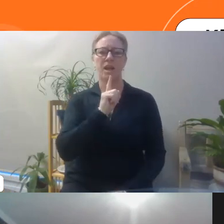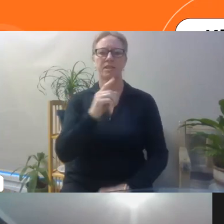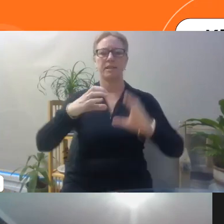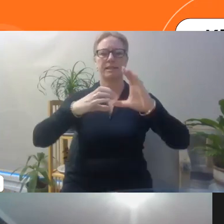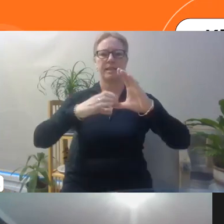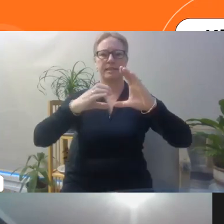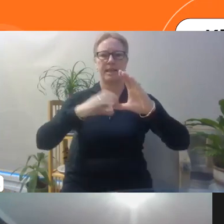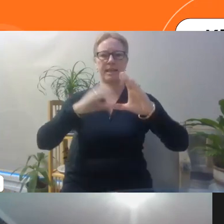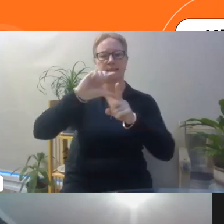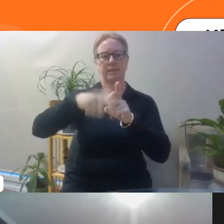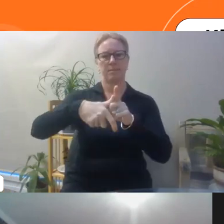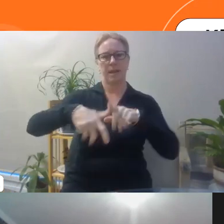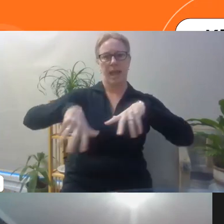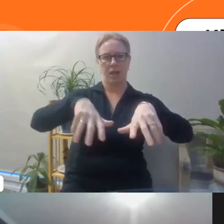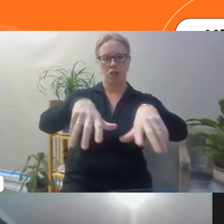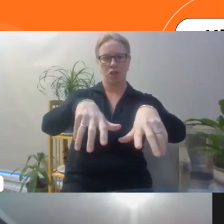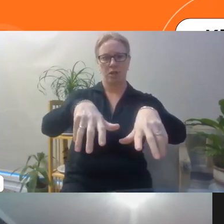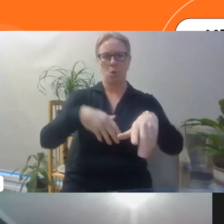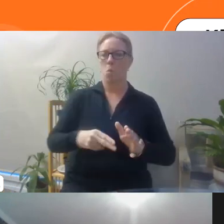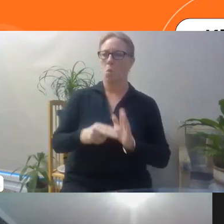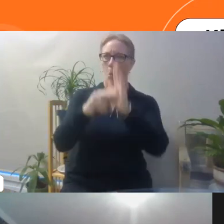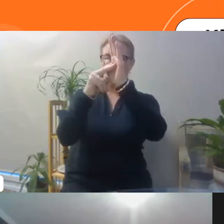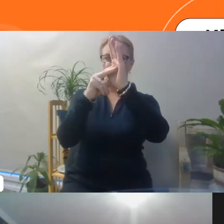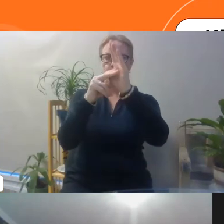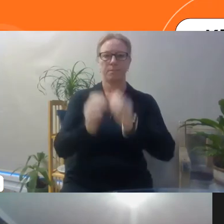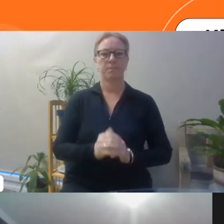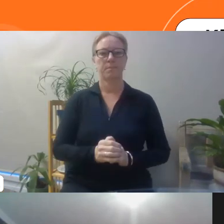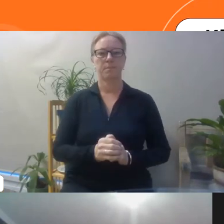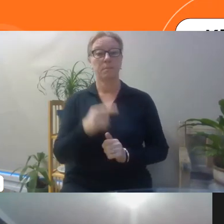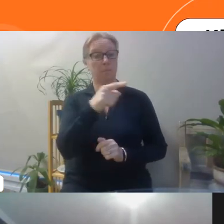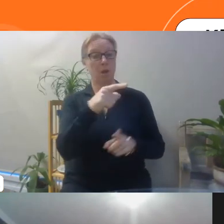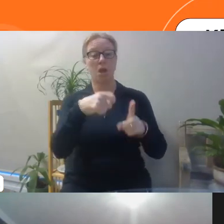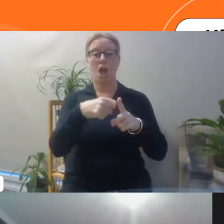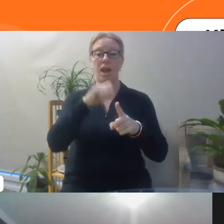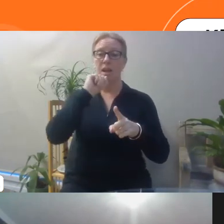Action Northern Region. Kylie will discuss ableism and examples within